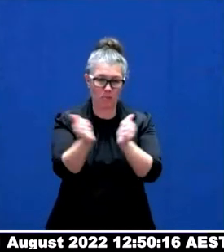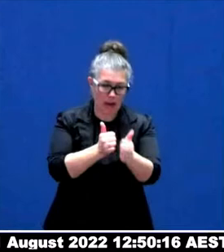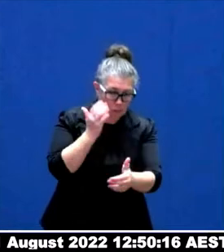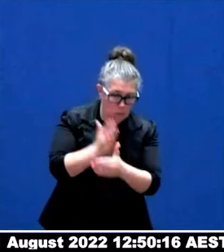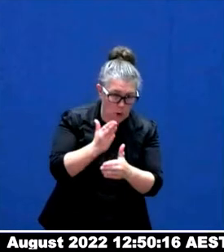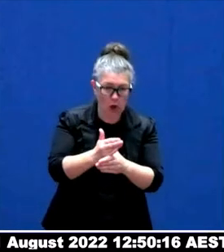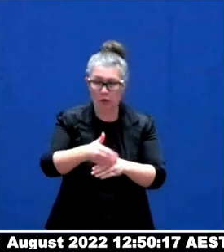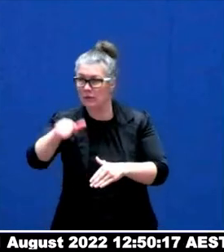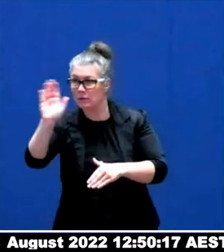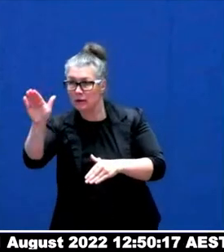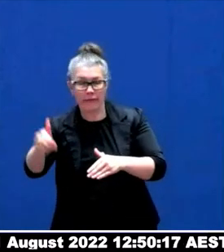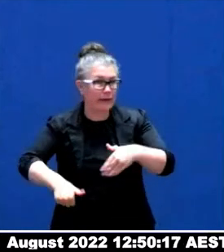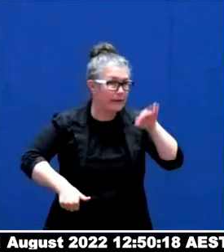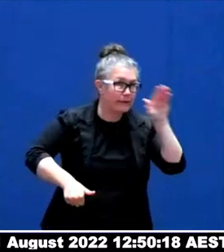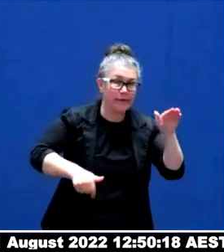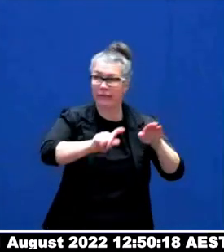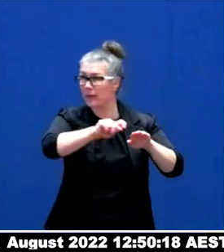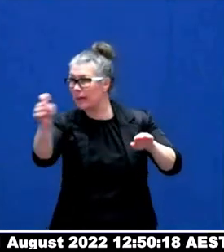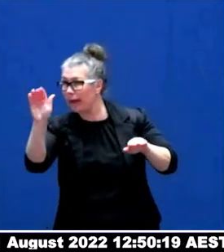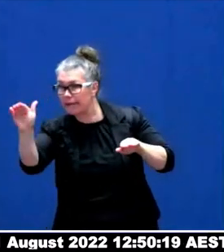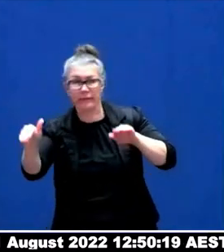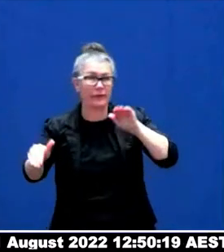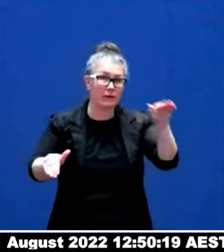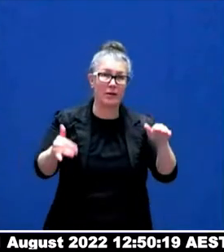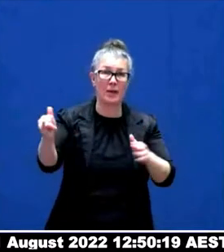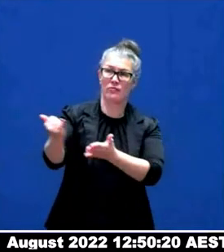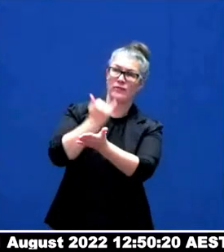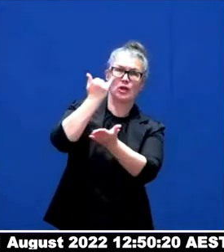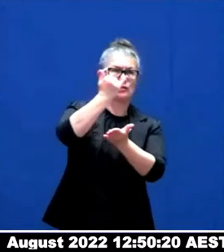refused, go to the NDIS, they might refuse them, and then they're in a rock and a hard